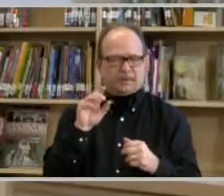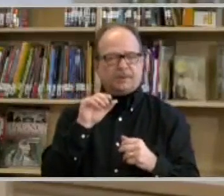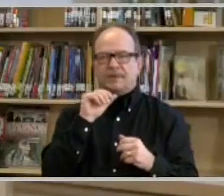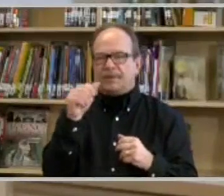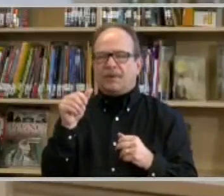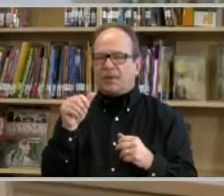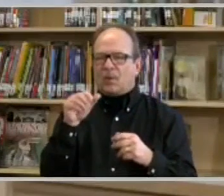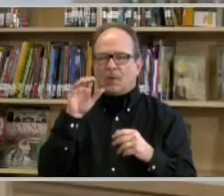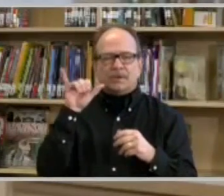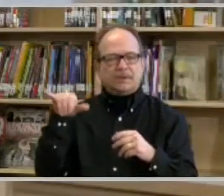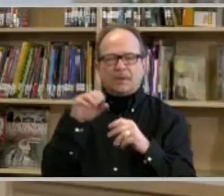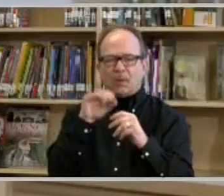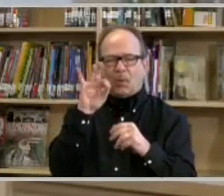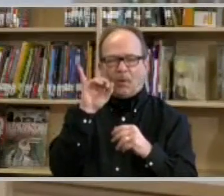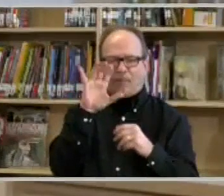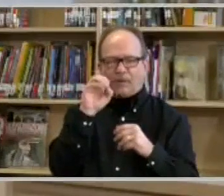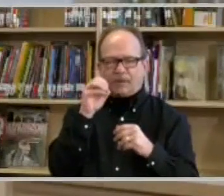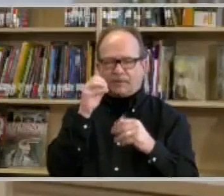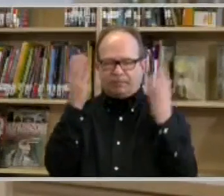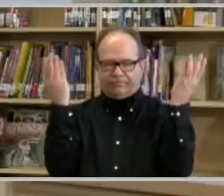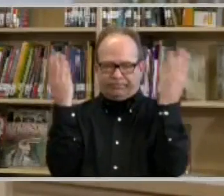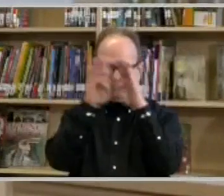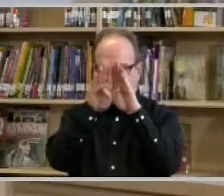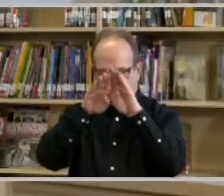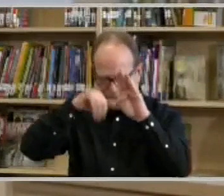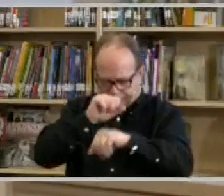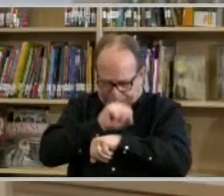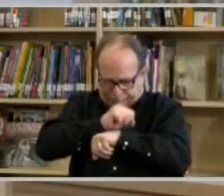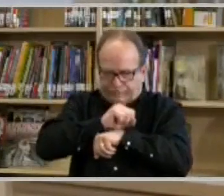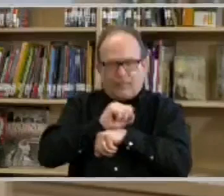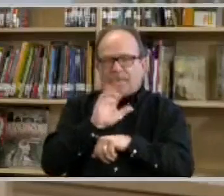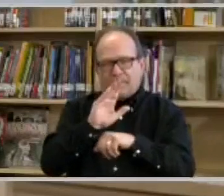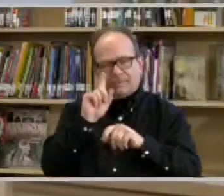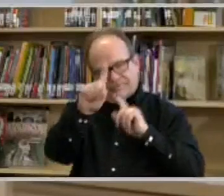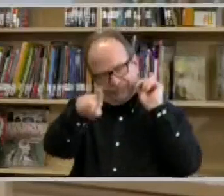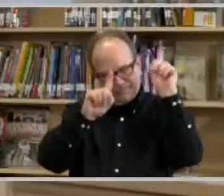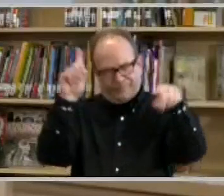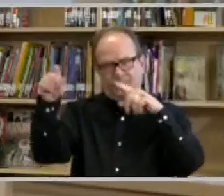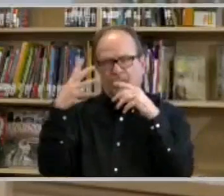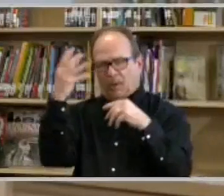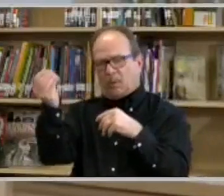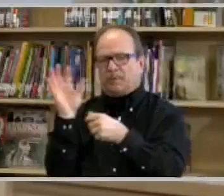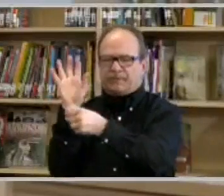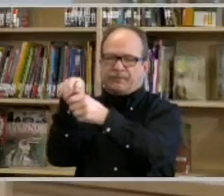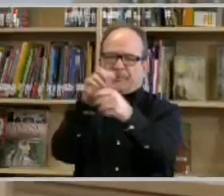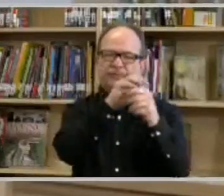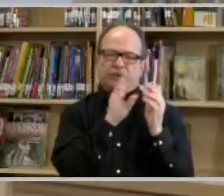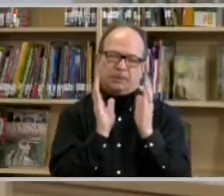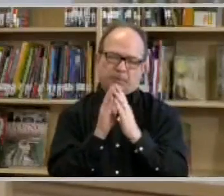COULD HEAR SOMETHING, THAT WOULD